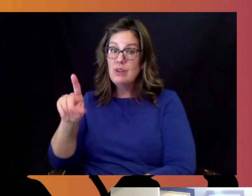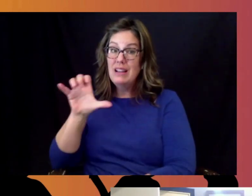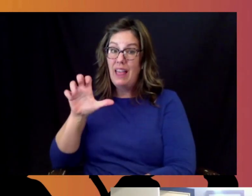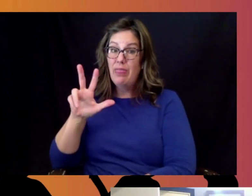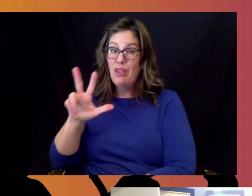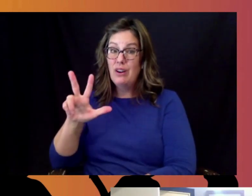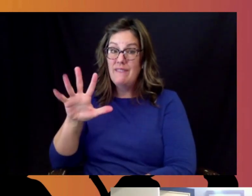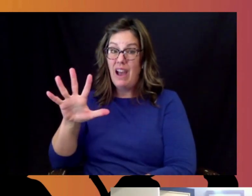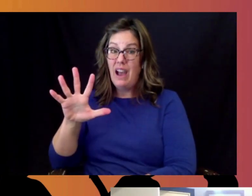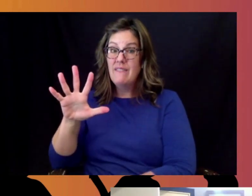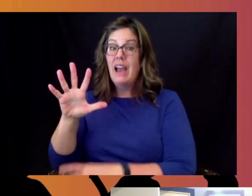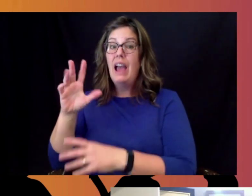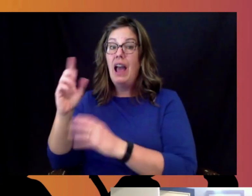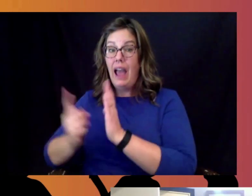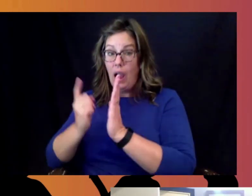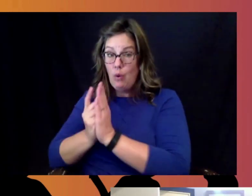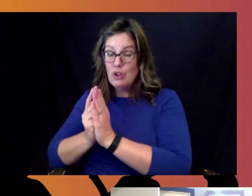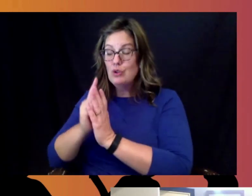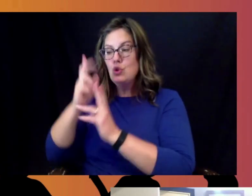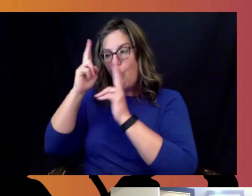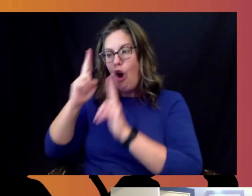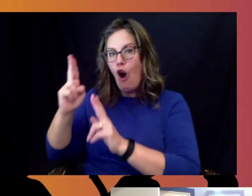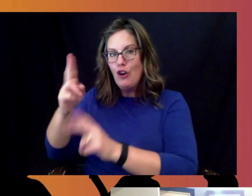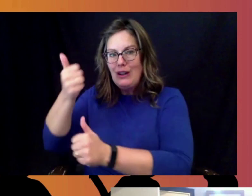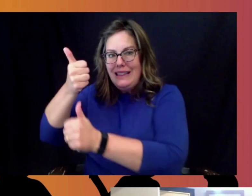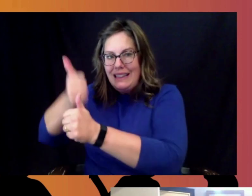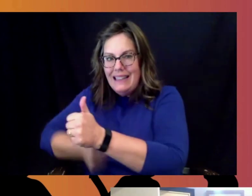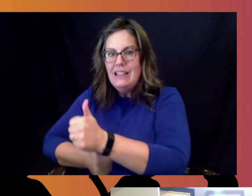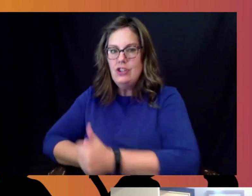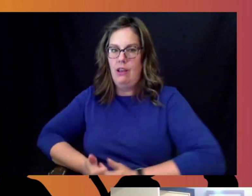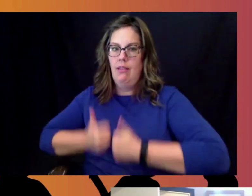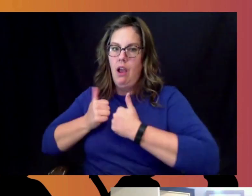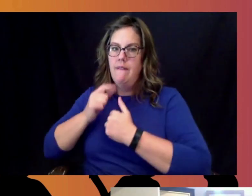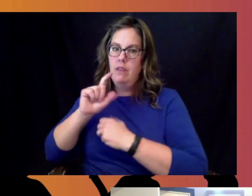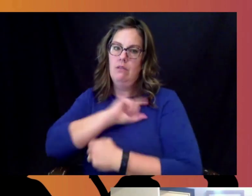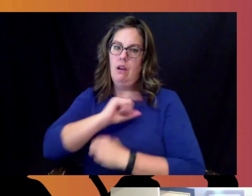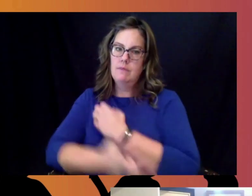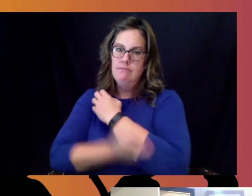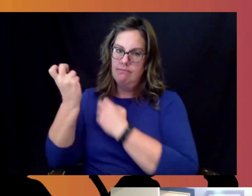of those lives and honor each of those lives and provide a space for black people in denver who